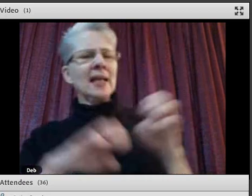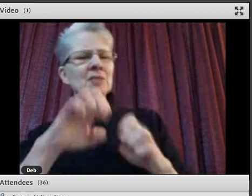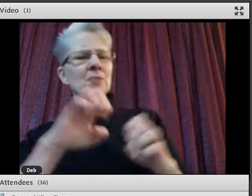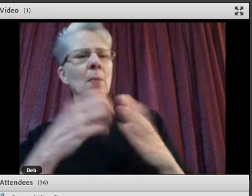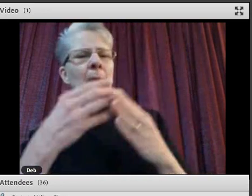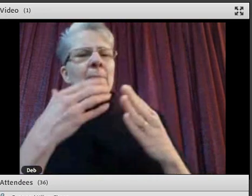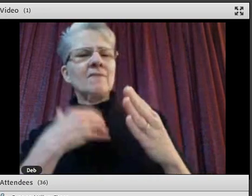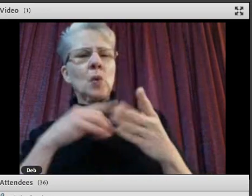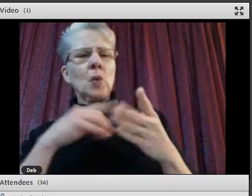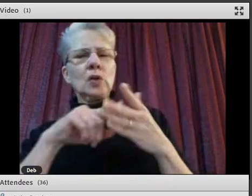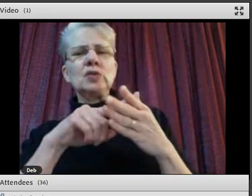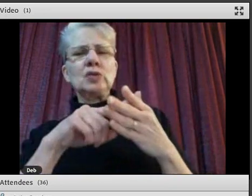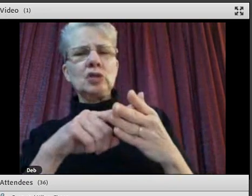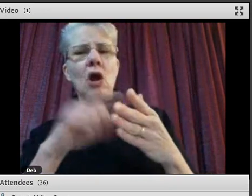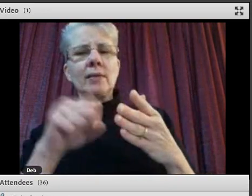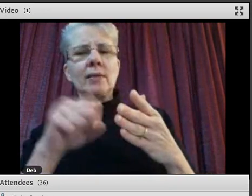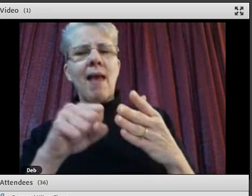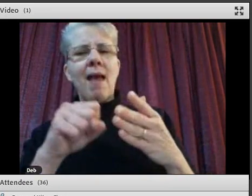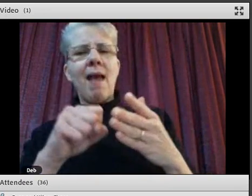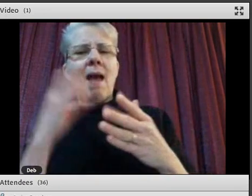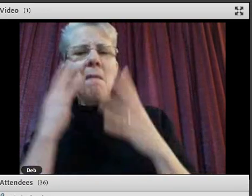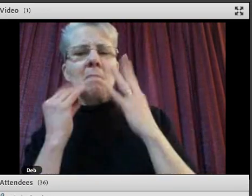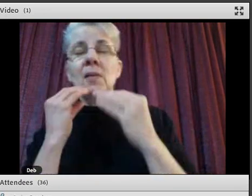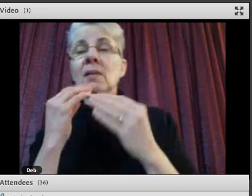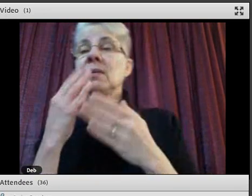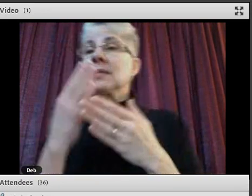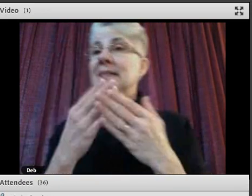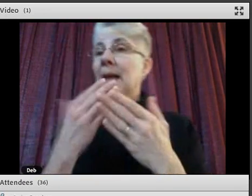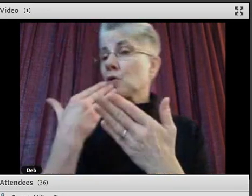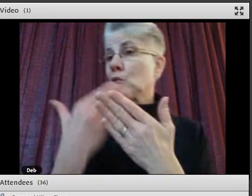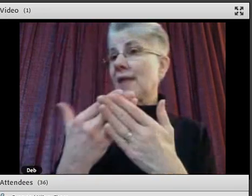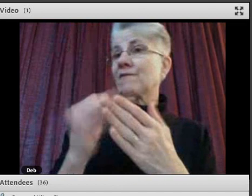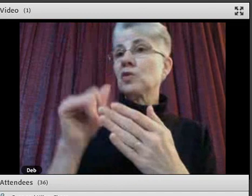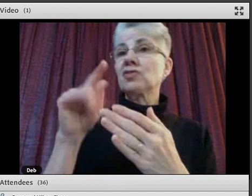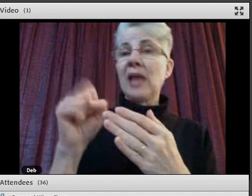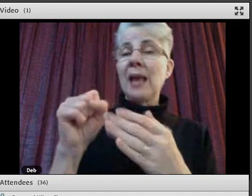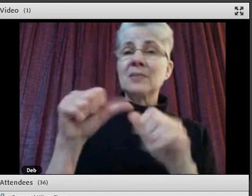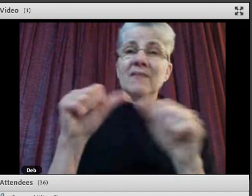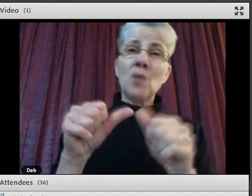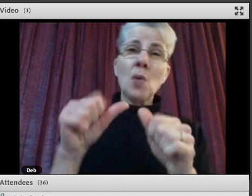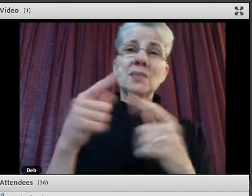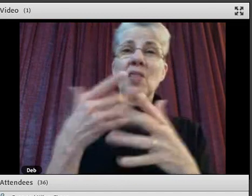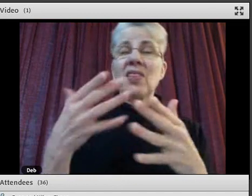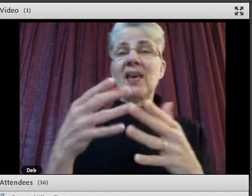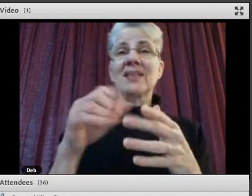Ryan: Some of these are great for making a boat. Others are great for making shapes and forms and things like that.